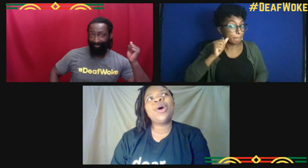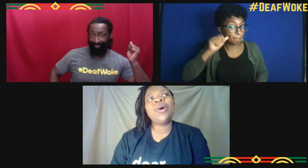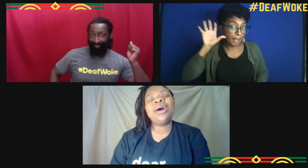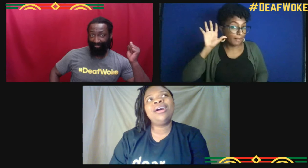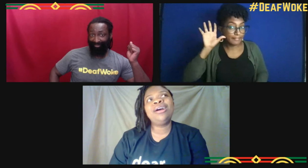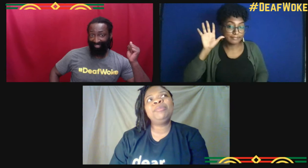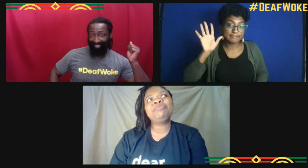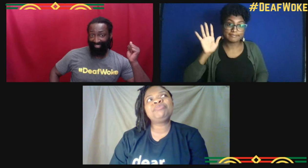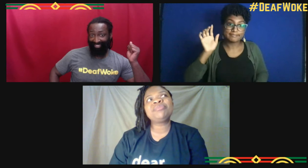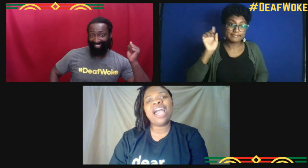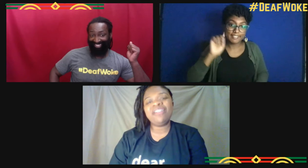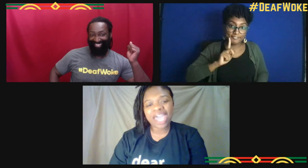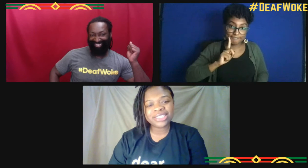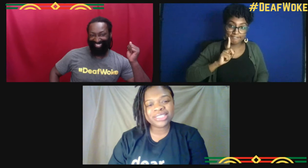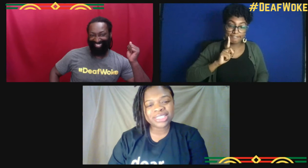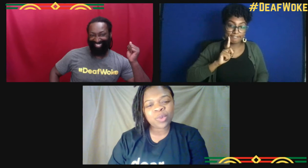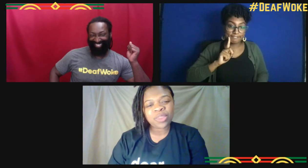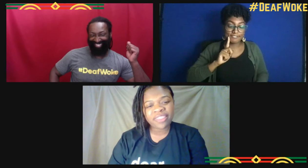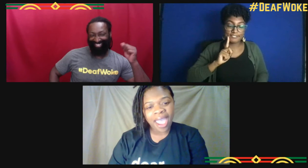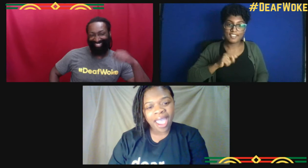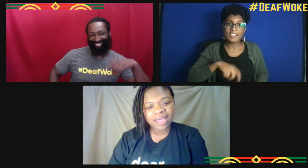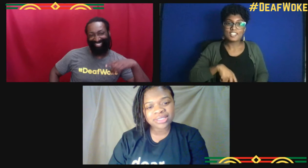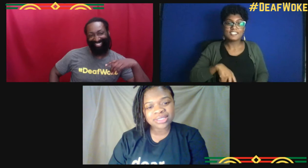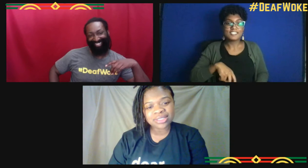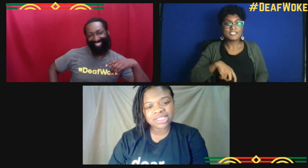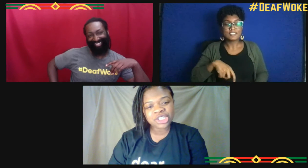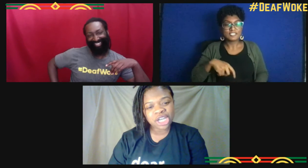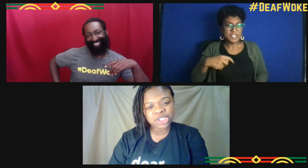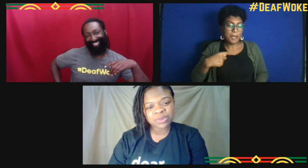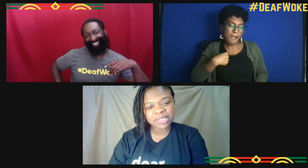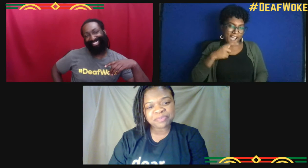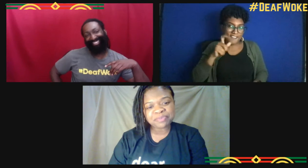So I've had to deal with that judgment